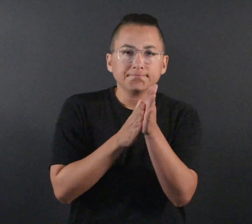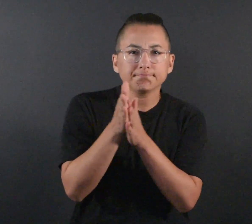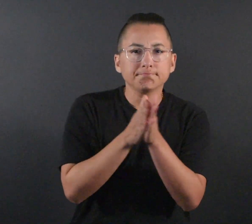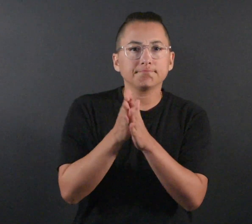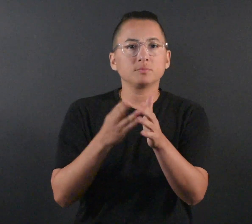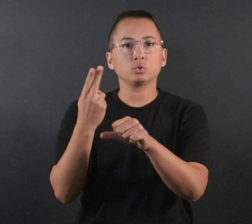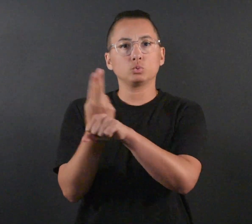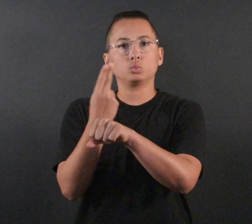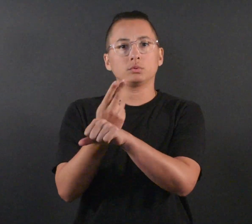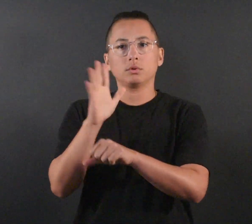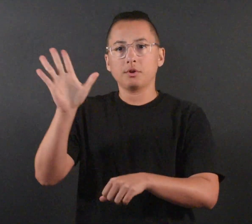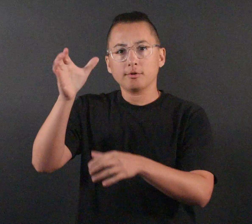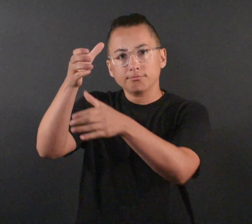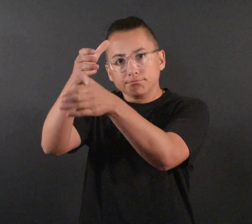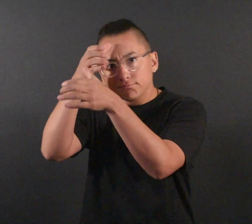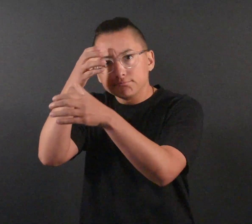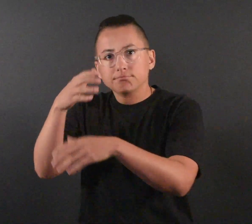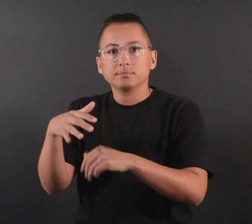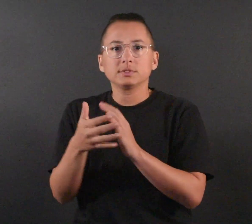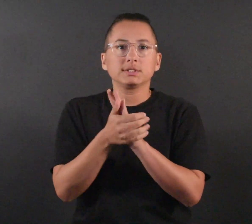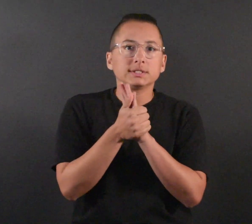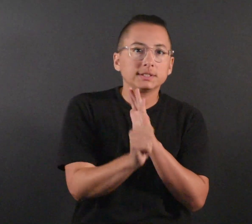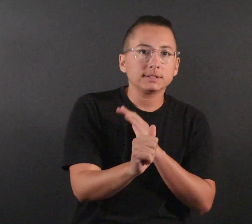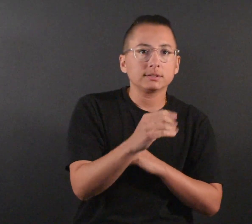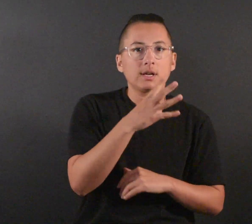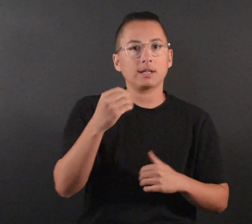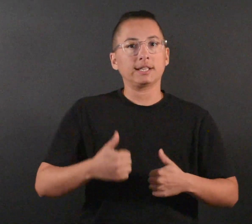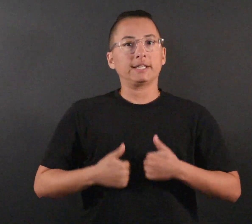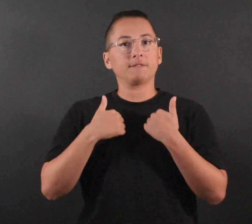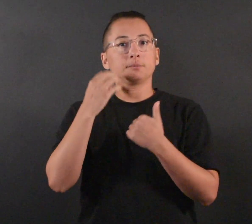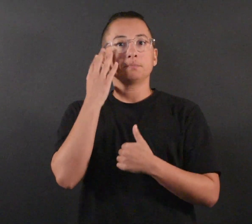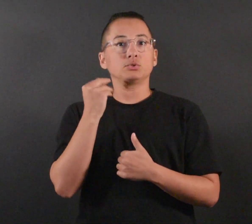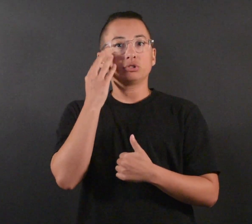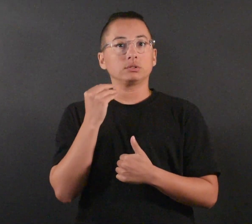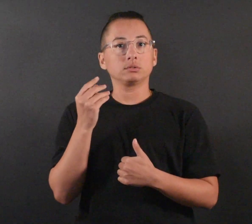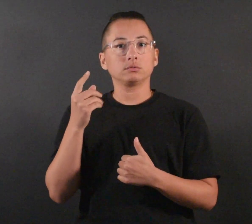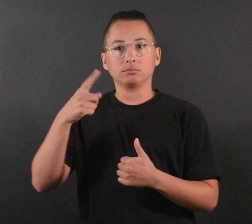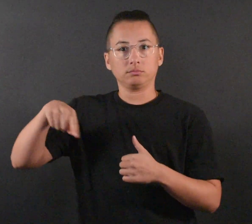qualified and diverse individuals who are passionate about using their knowledge,